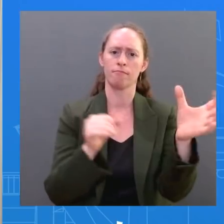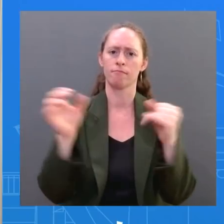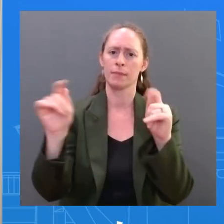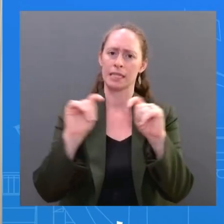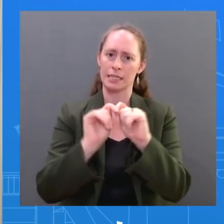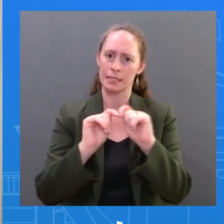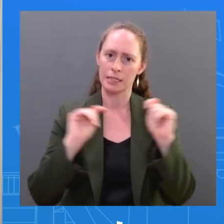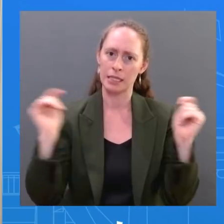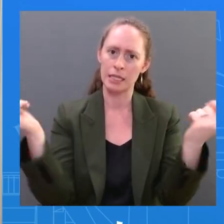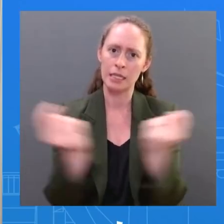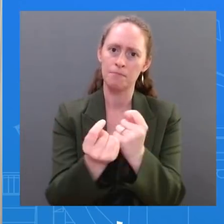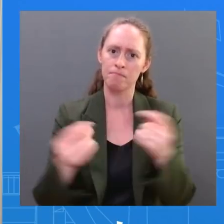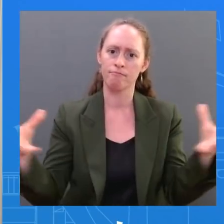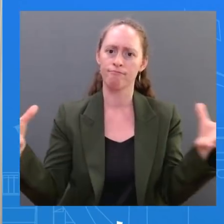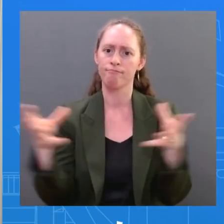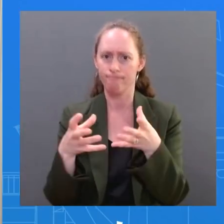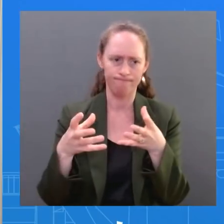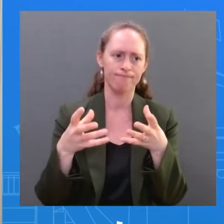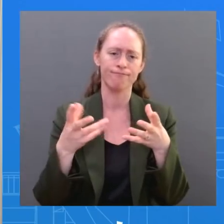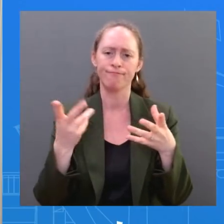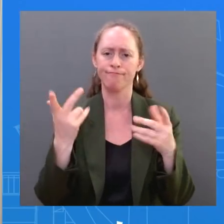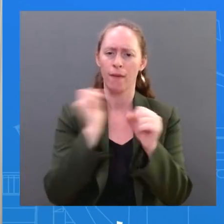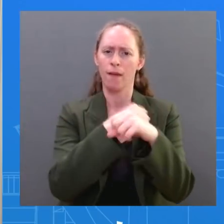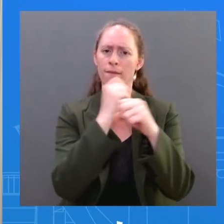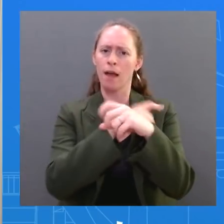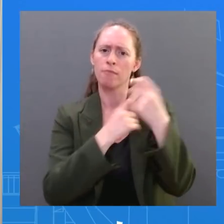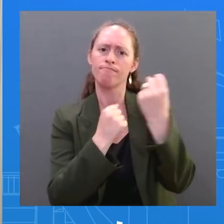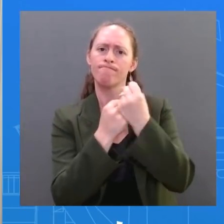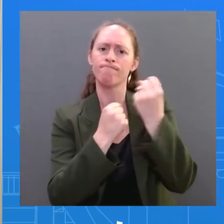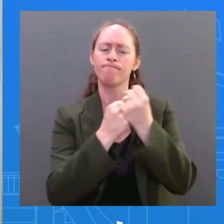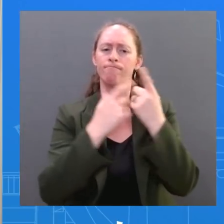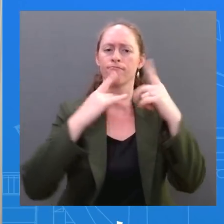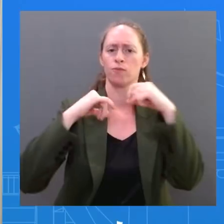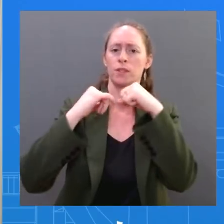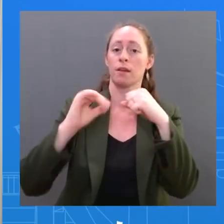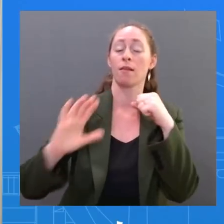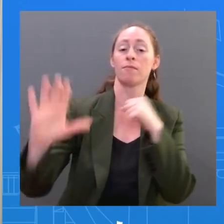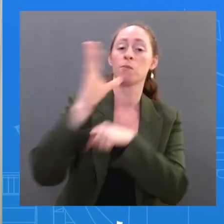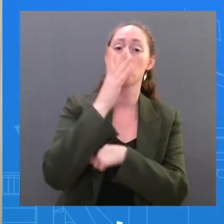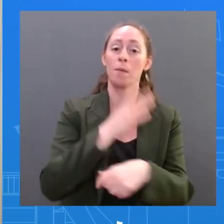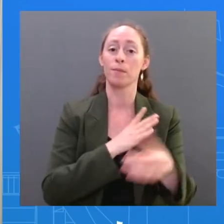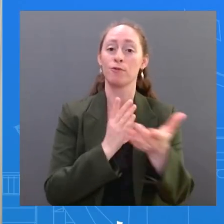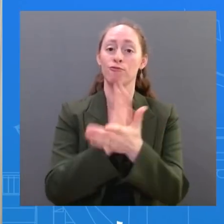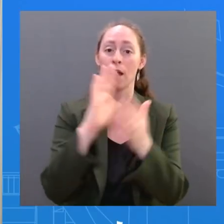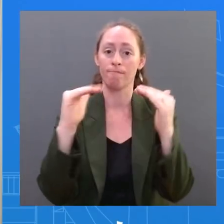When the draft decision of Dobbs was leaked this spring, Jen Klein and the Gender Policy Council,